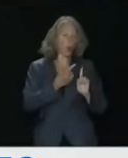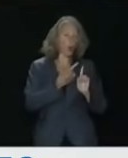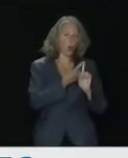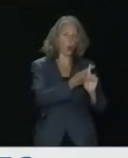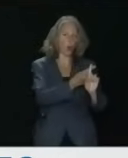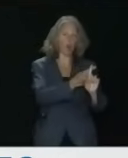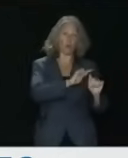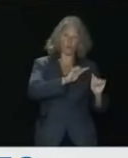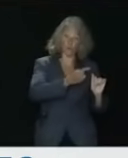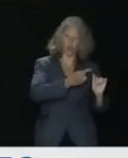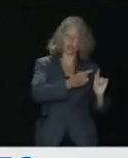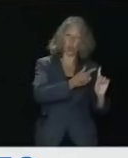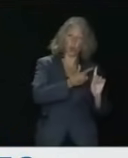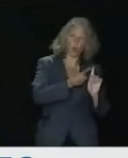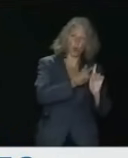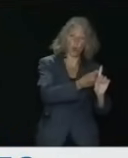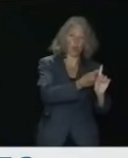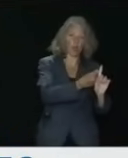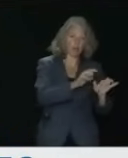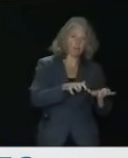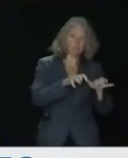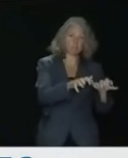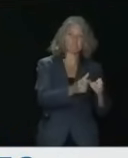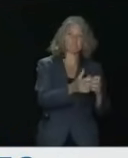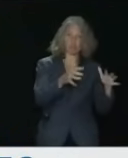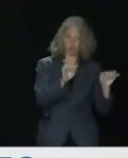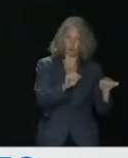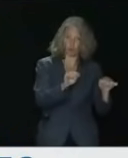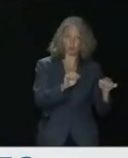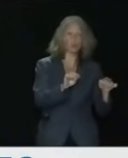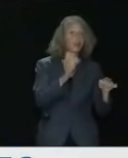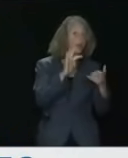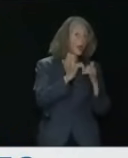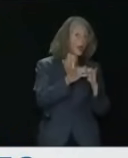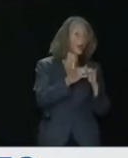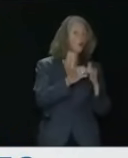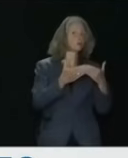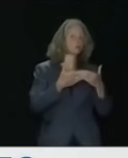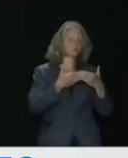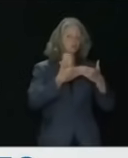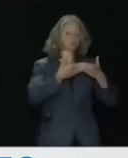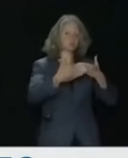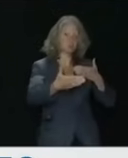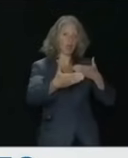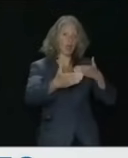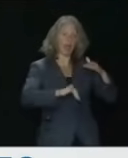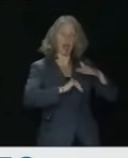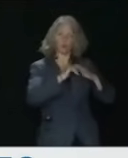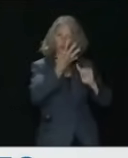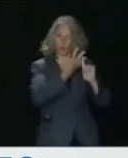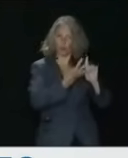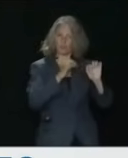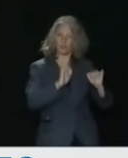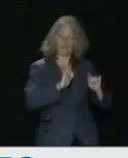RECOMMEND THAT JURISDICTIONS